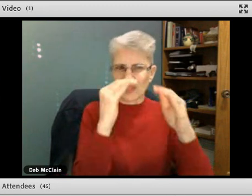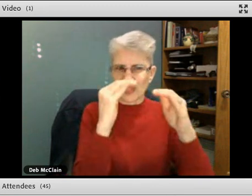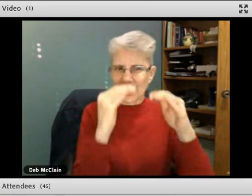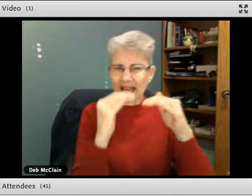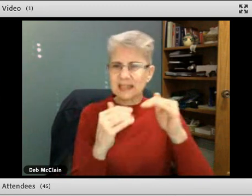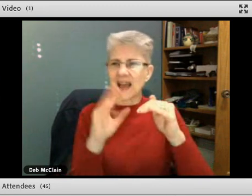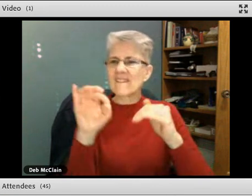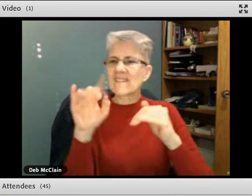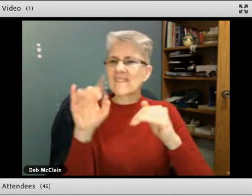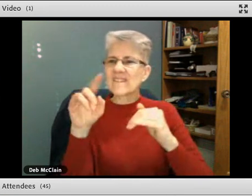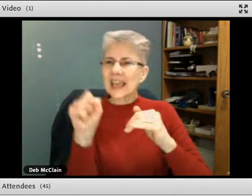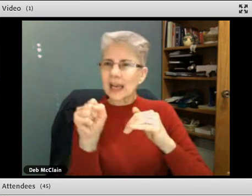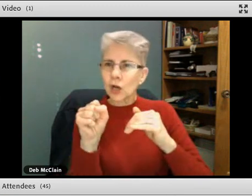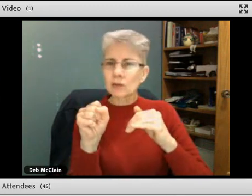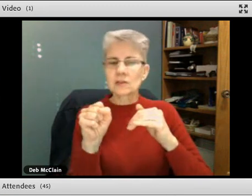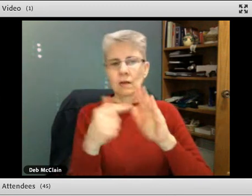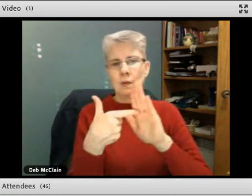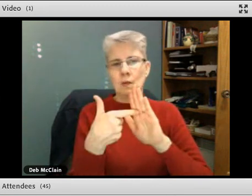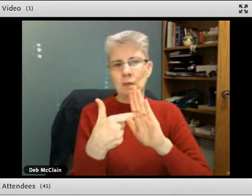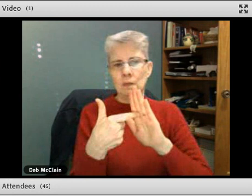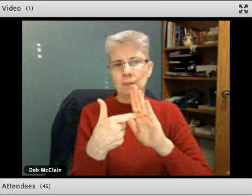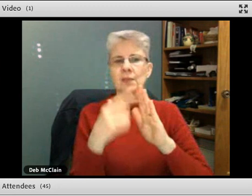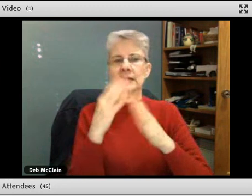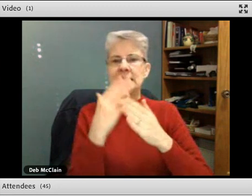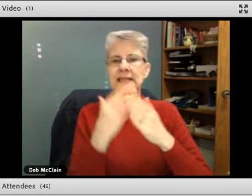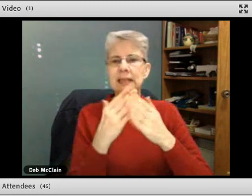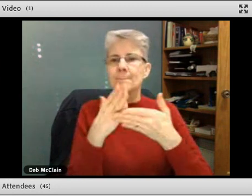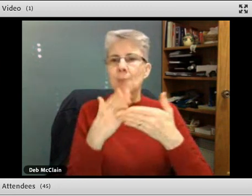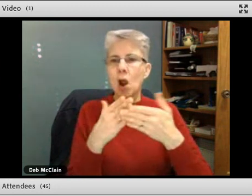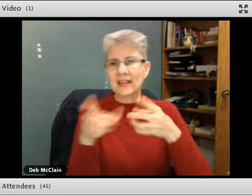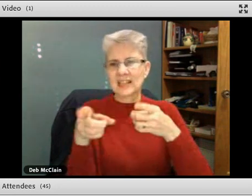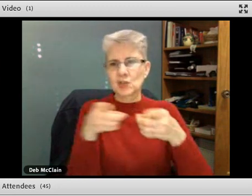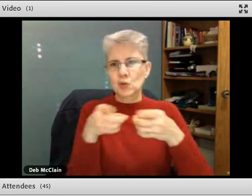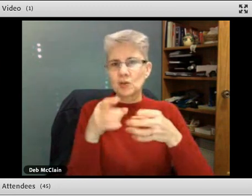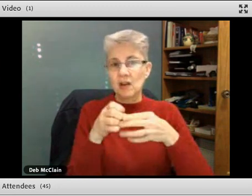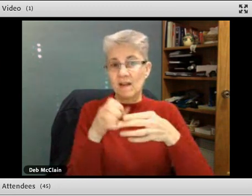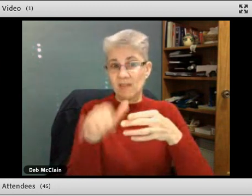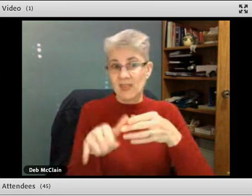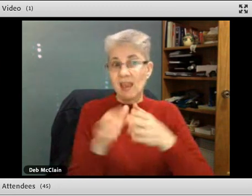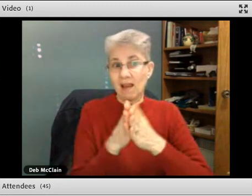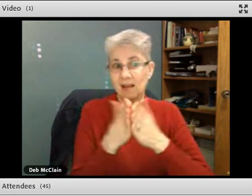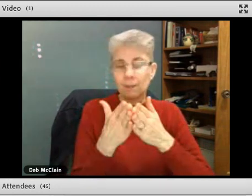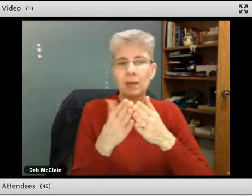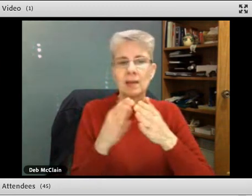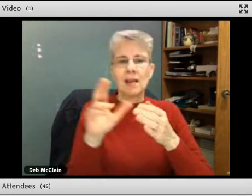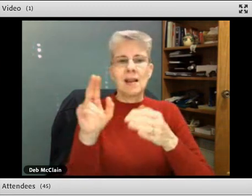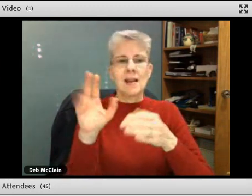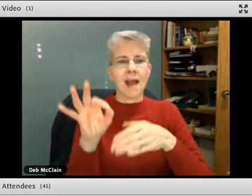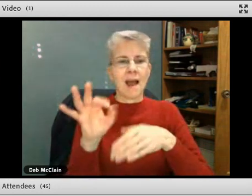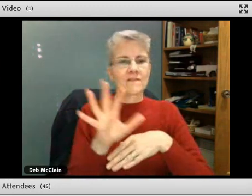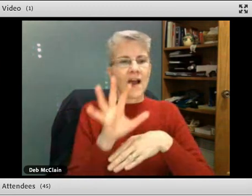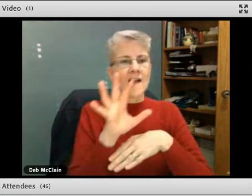of the description of the item. The 955 field -- you'll hear catalogers,